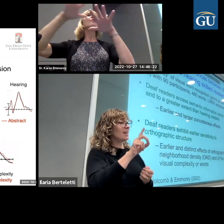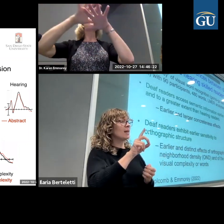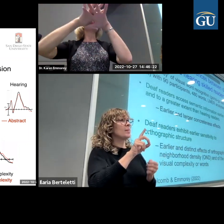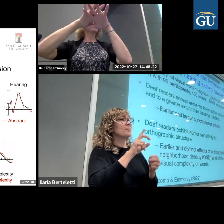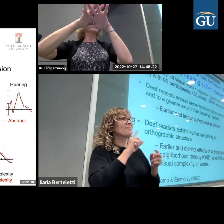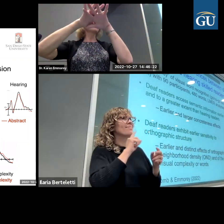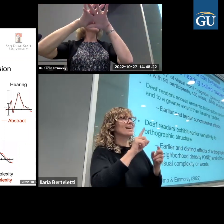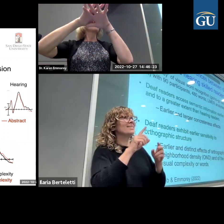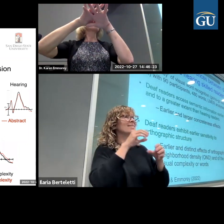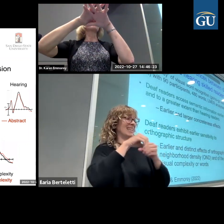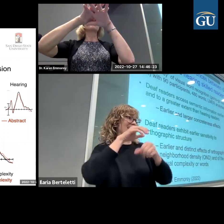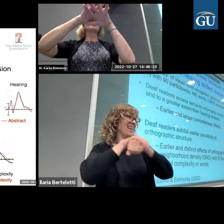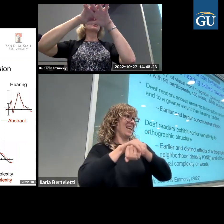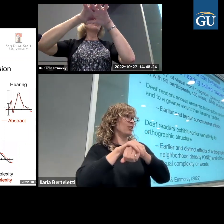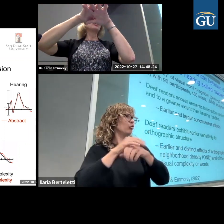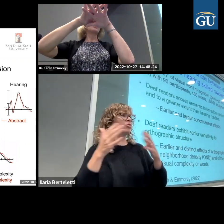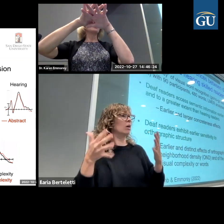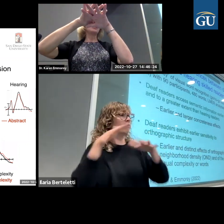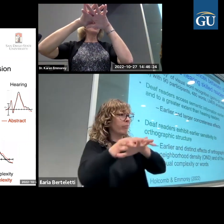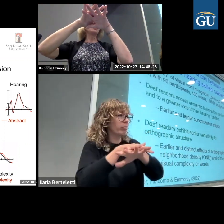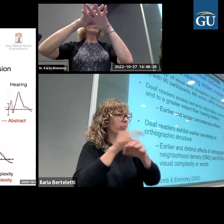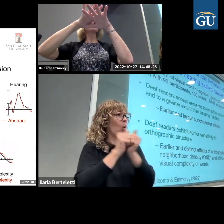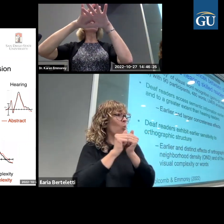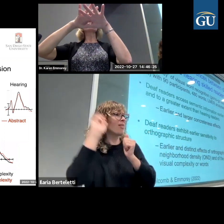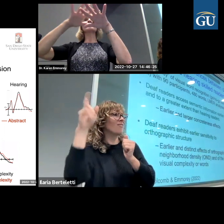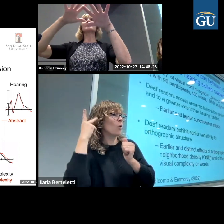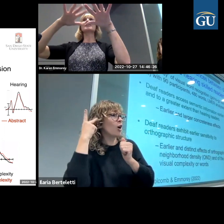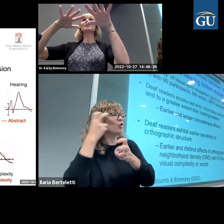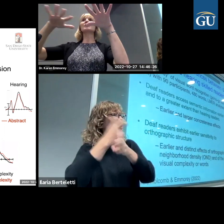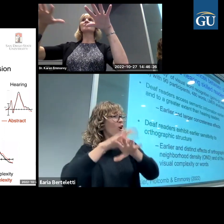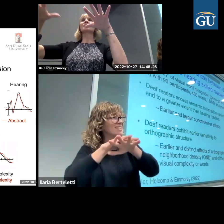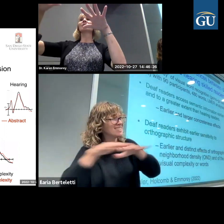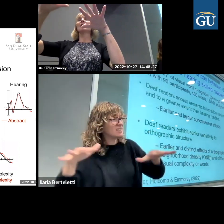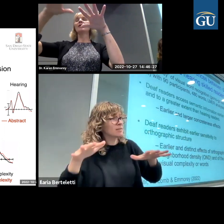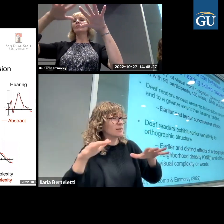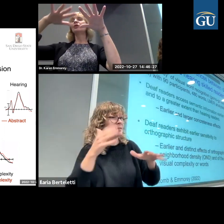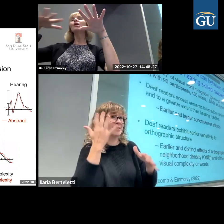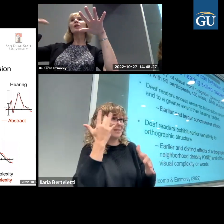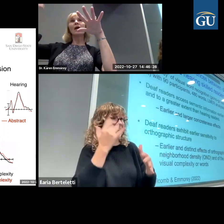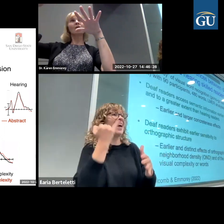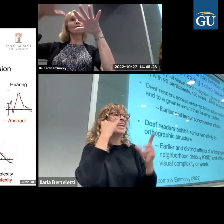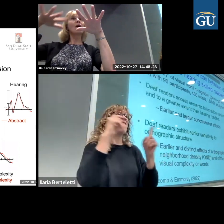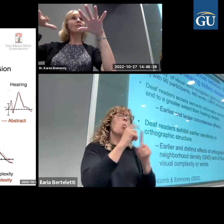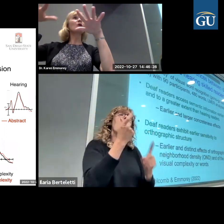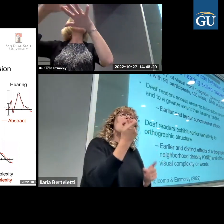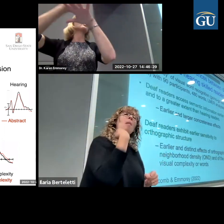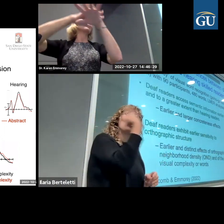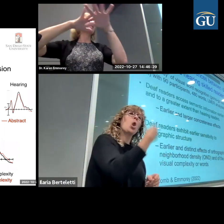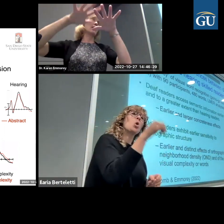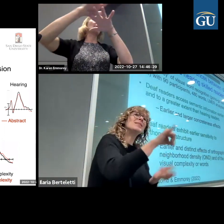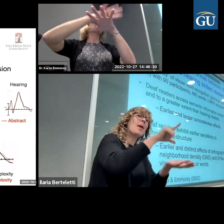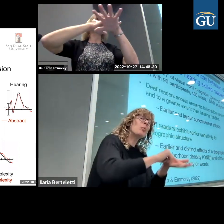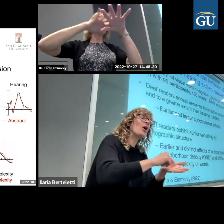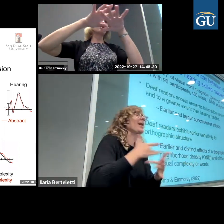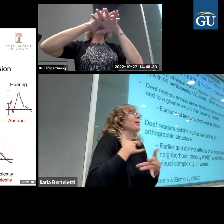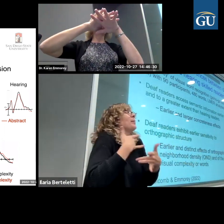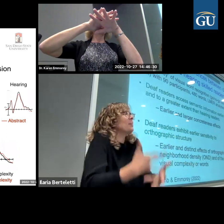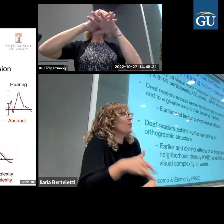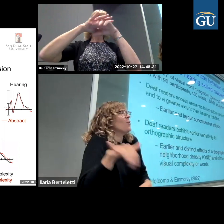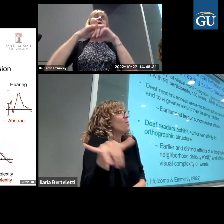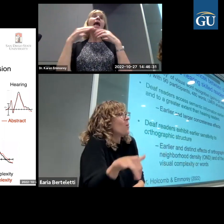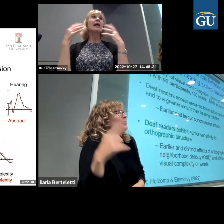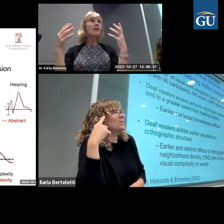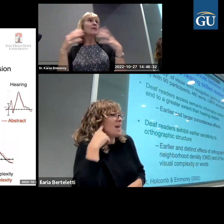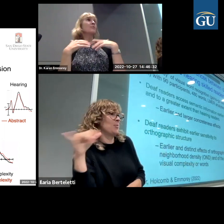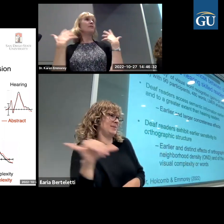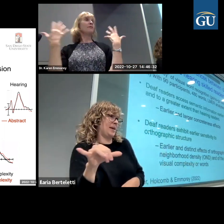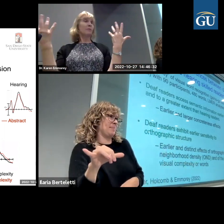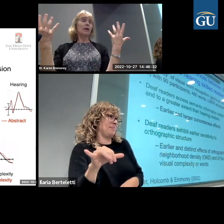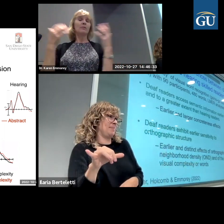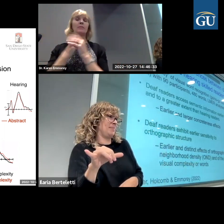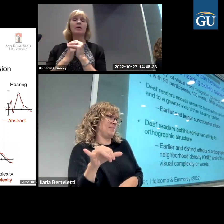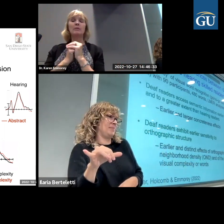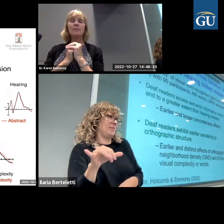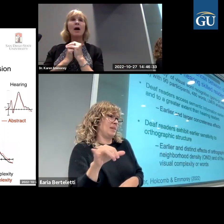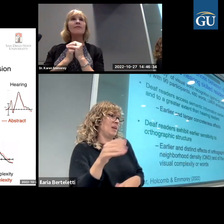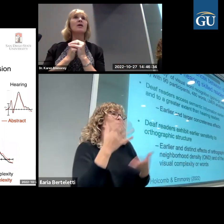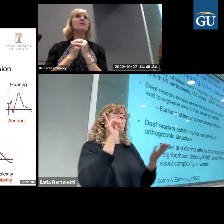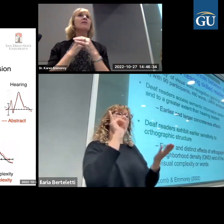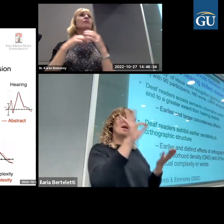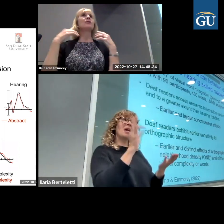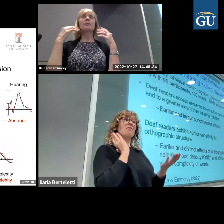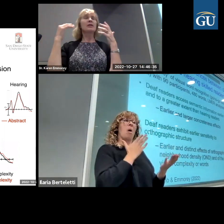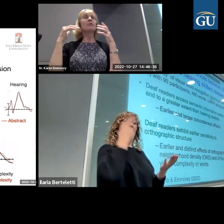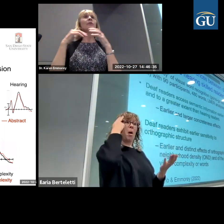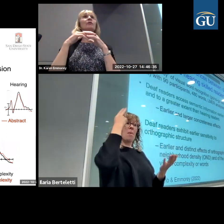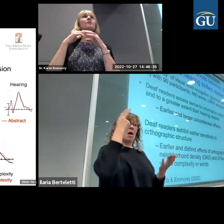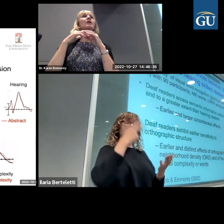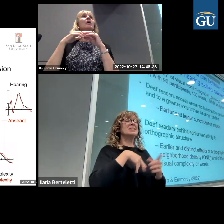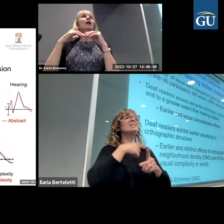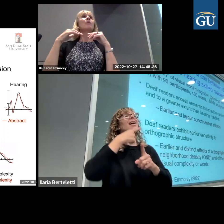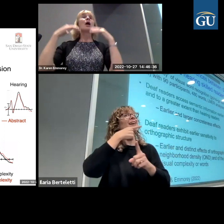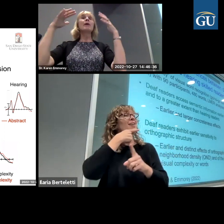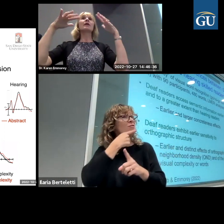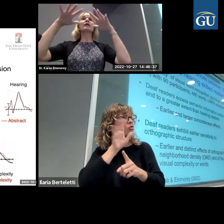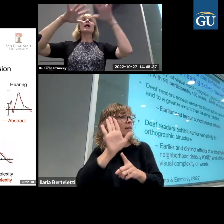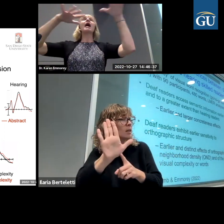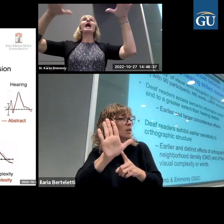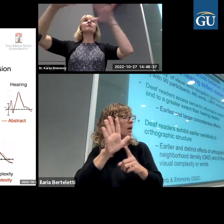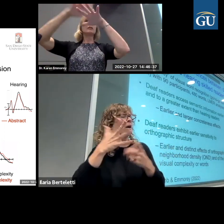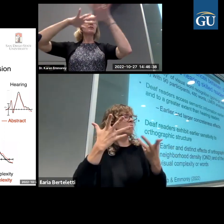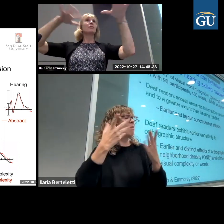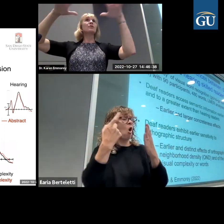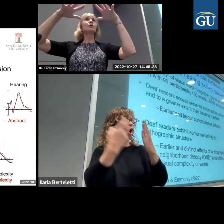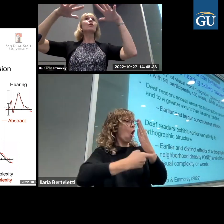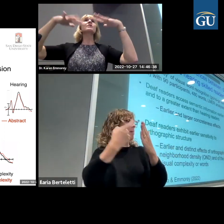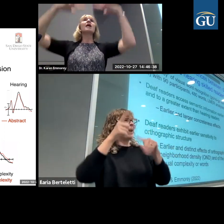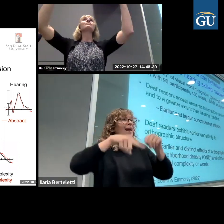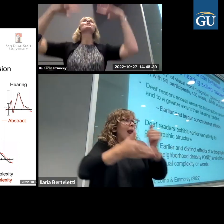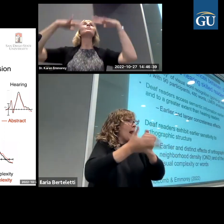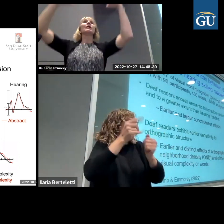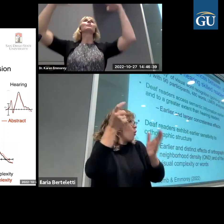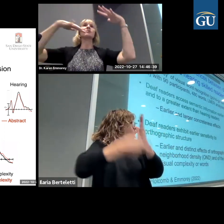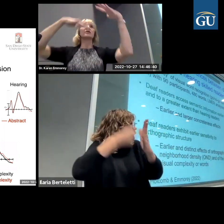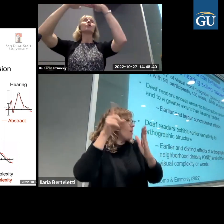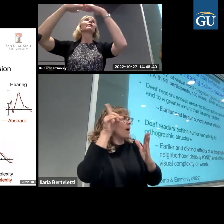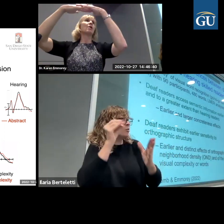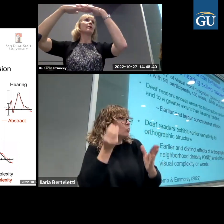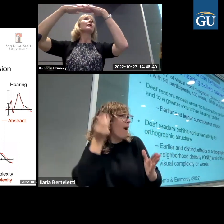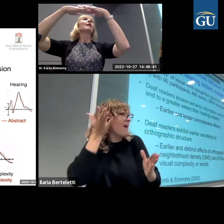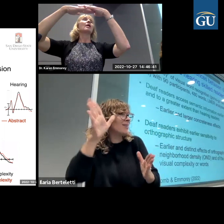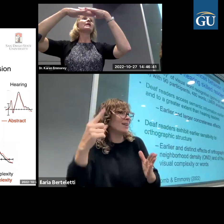And if, as we've um um hypothesized, I mean hearing readers um automatically activate this from logic quotes, they have two networks that are going on um in boosting this neighborhood effect both the ph, the phonological neighborhoods and the or the rapid neighborhood. So you see this bigger response? Um, for the hearing leaders compared to the deaf readers,